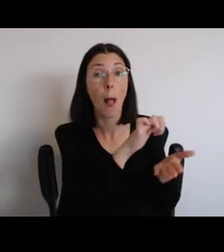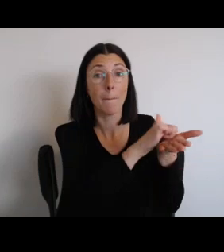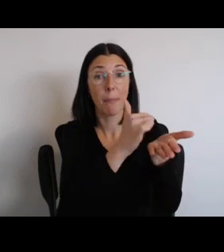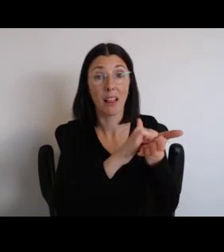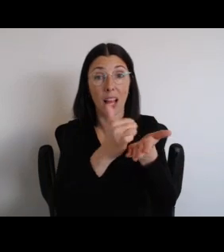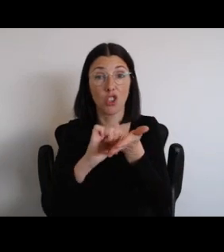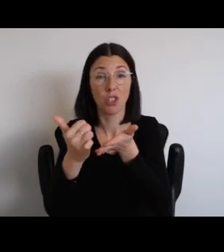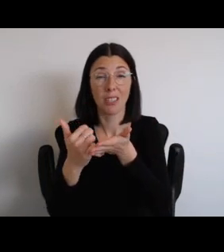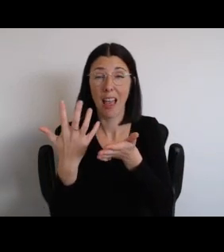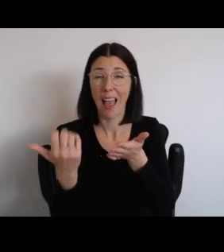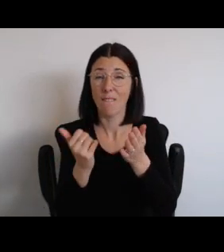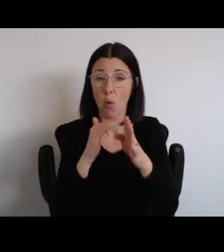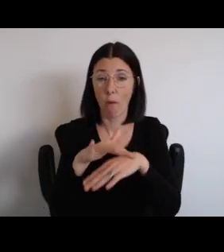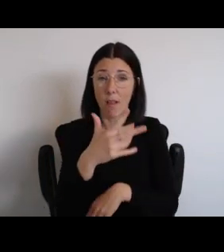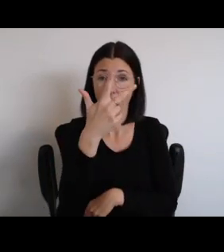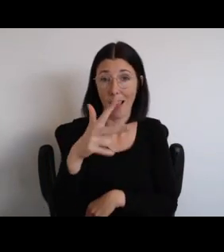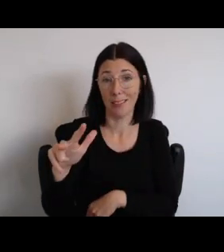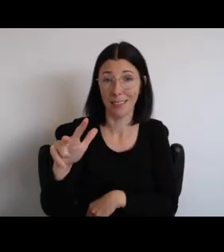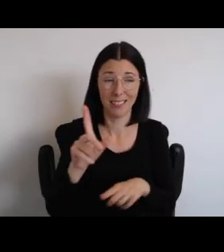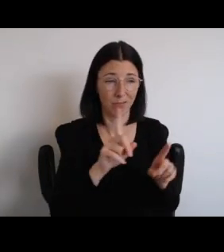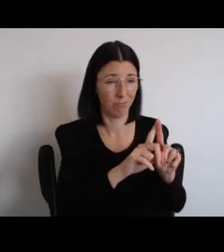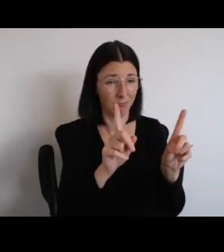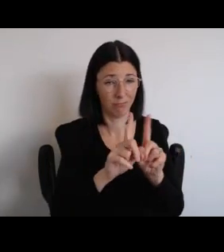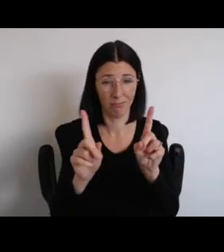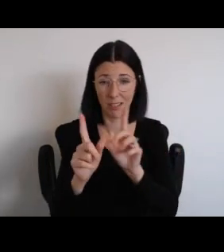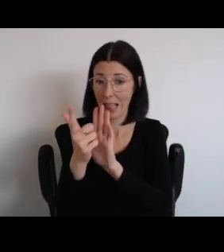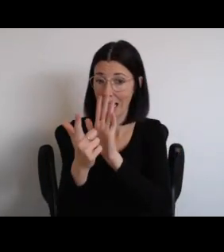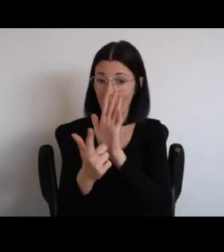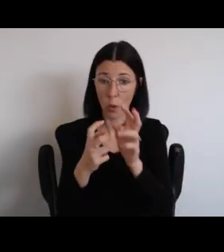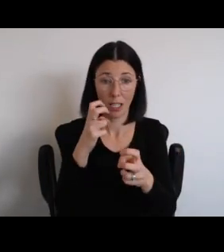range of legal issues everything from fact sheets and brochures through the really comprehensive